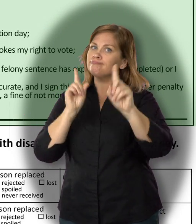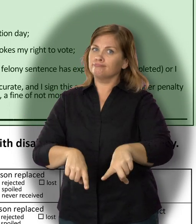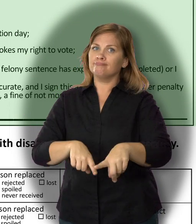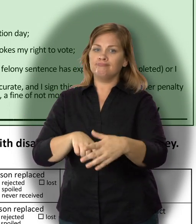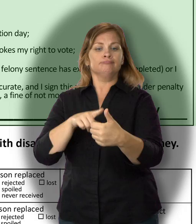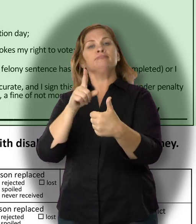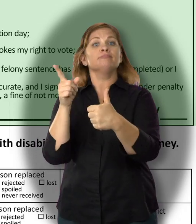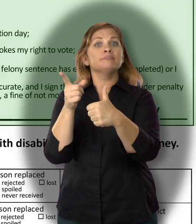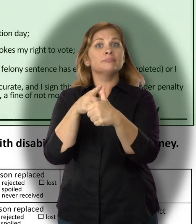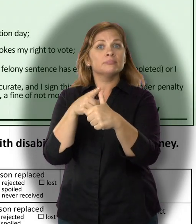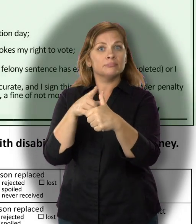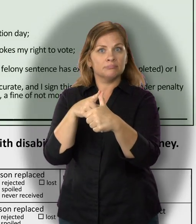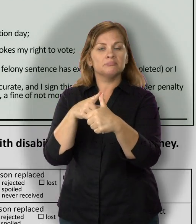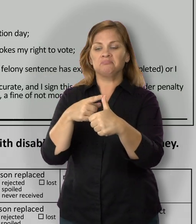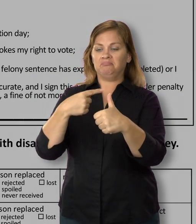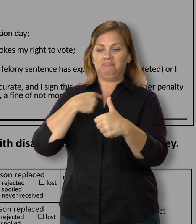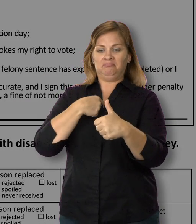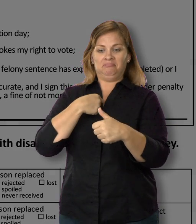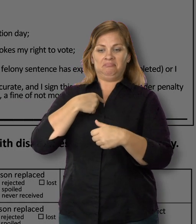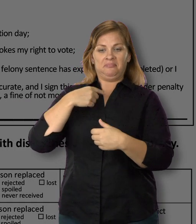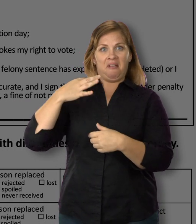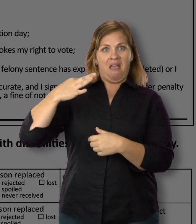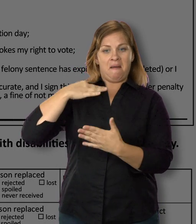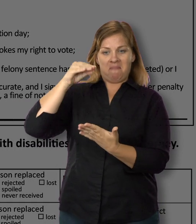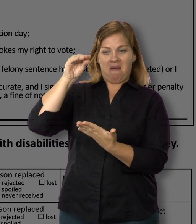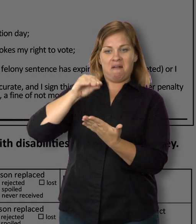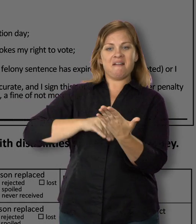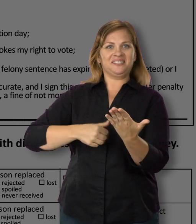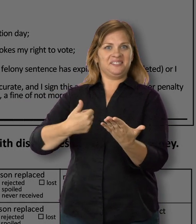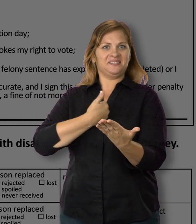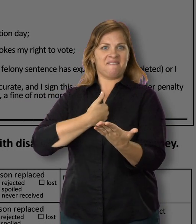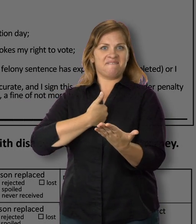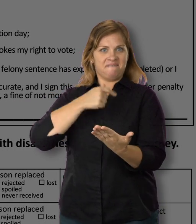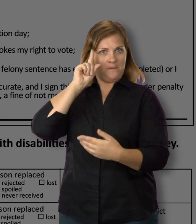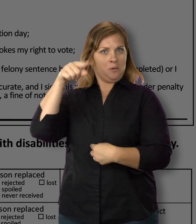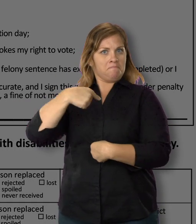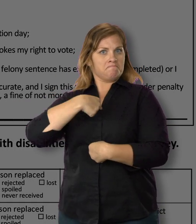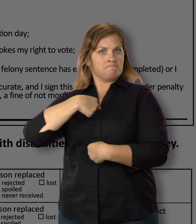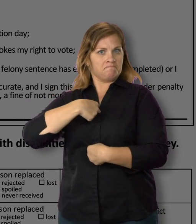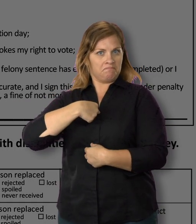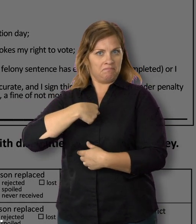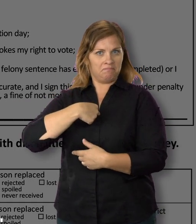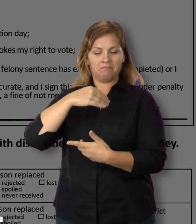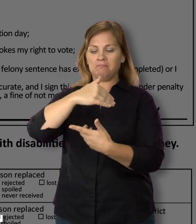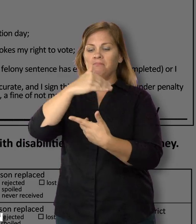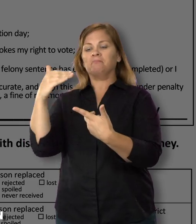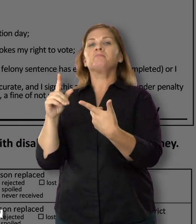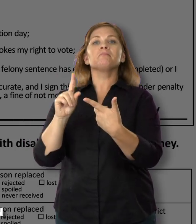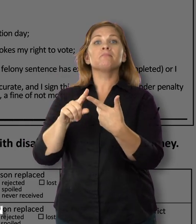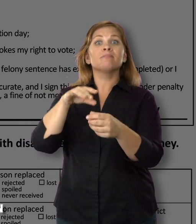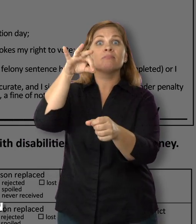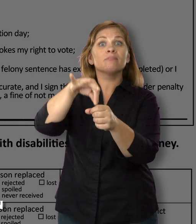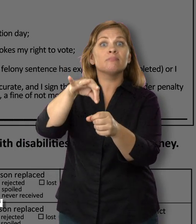It says, I certify that I: